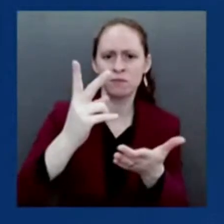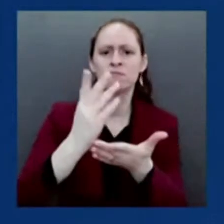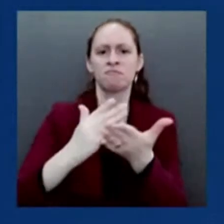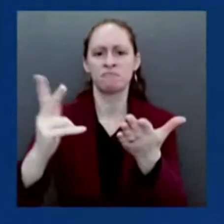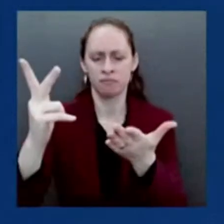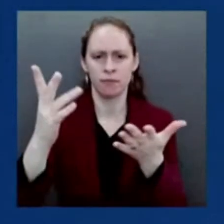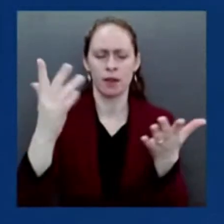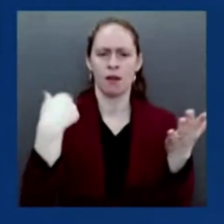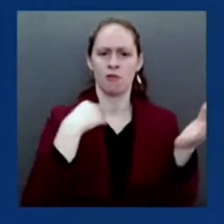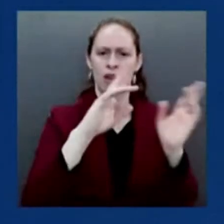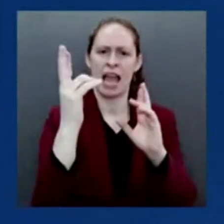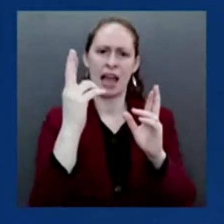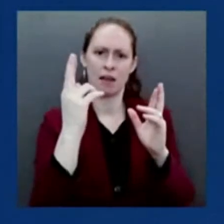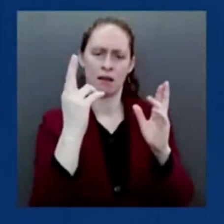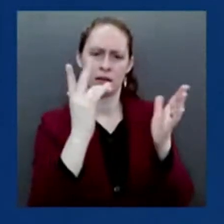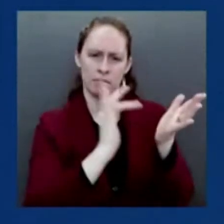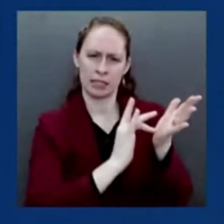TO THE CLINICAL TRIALS WEBSITE